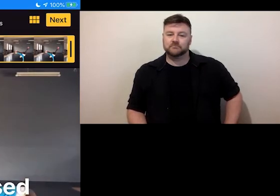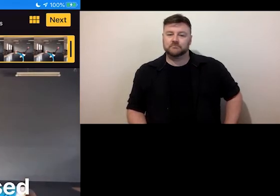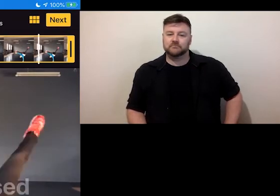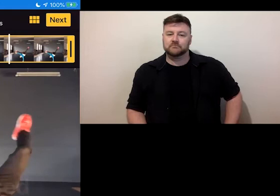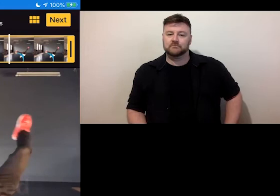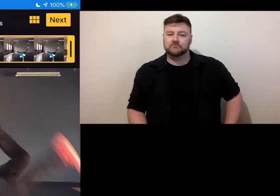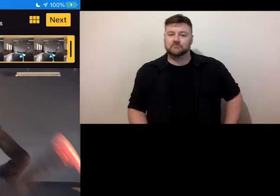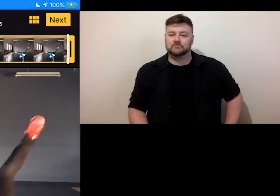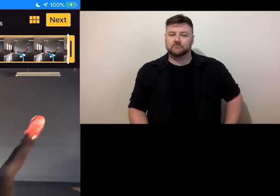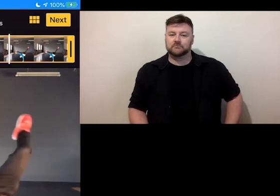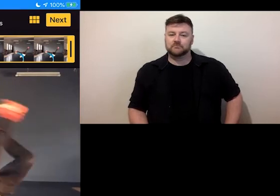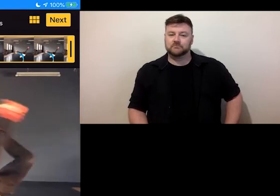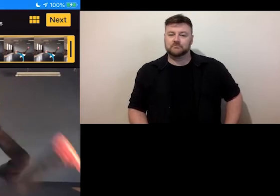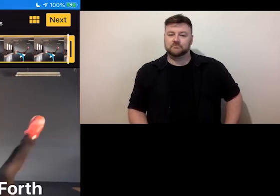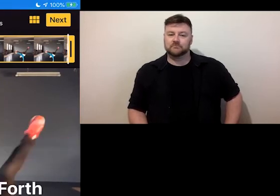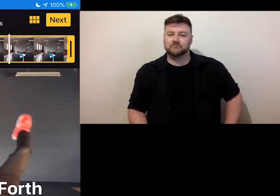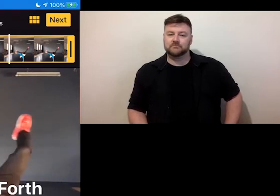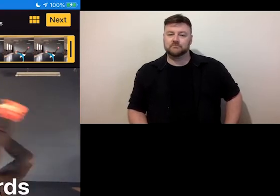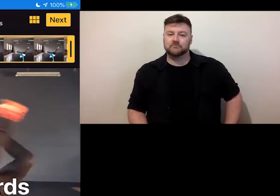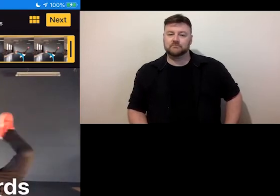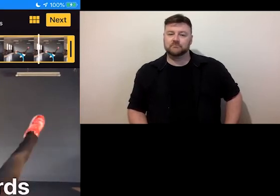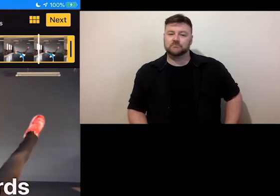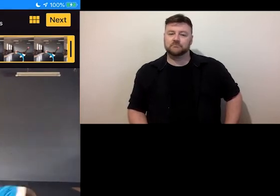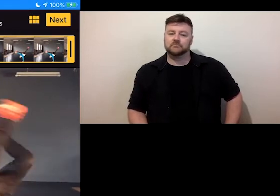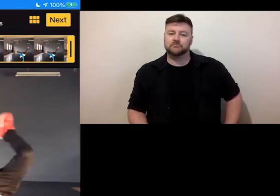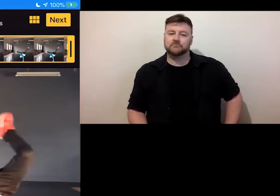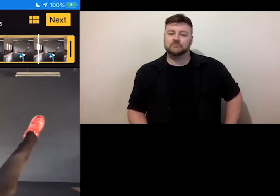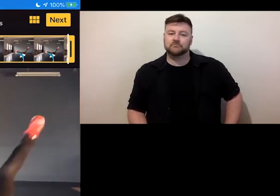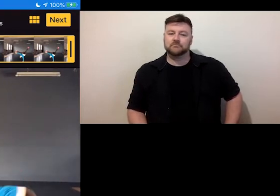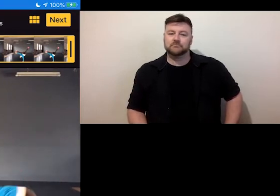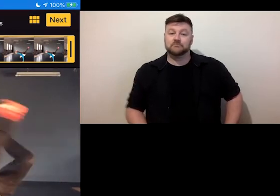use it because it feels like cheating. There's also a